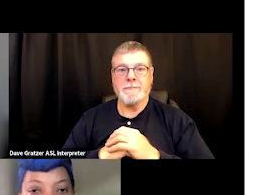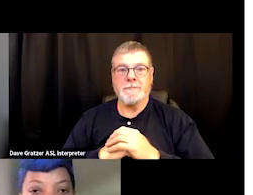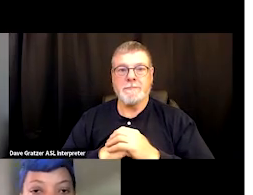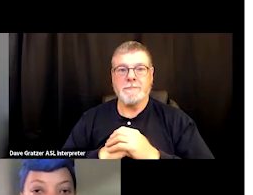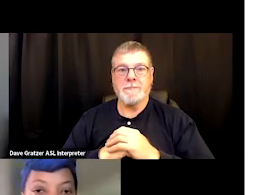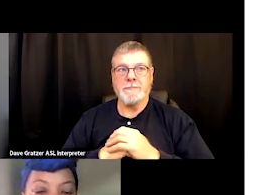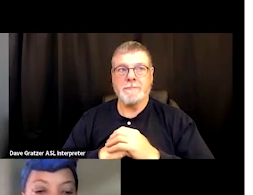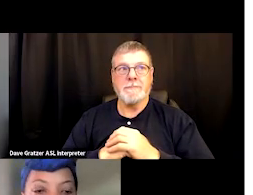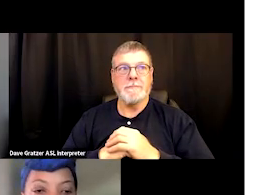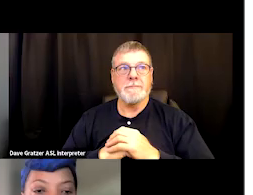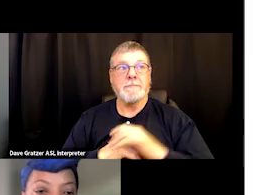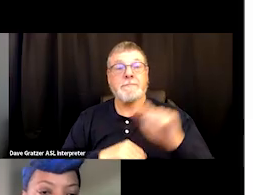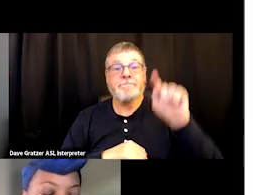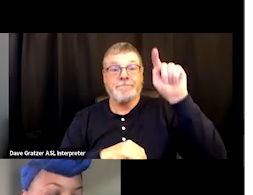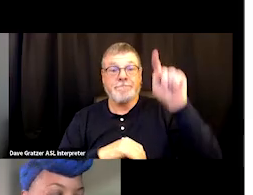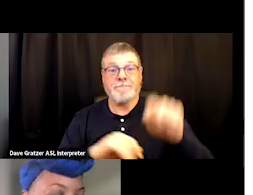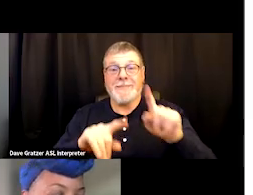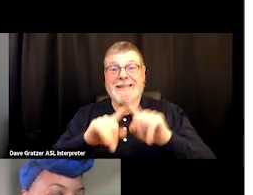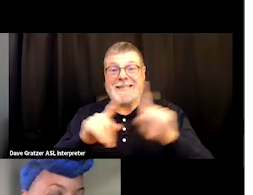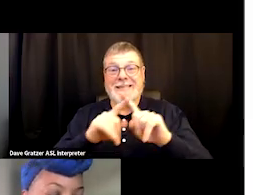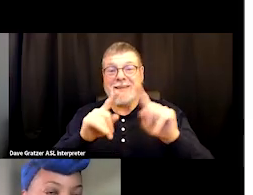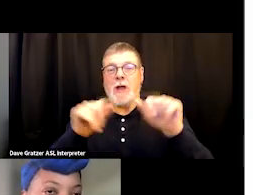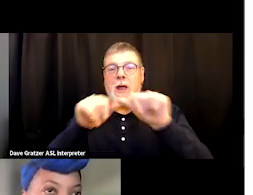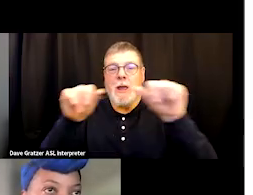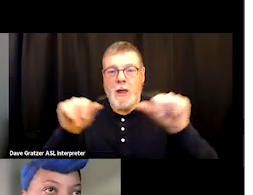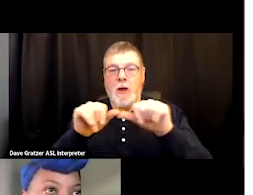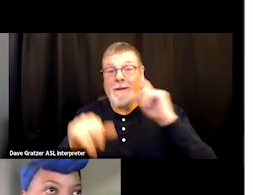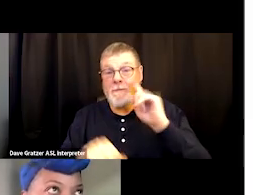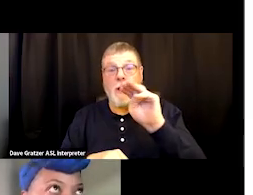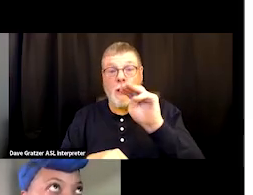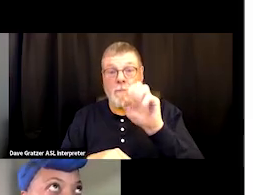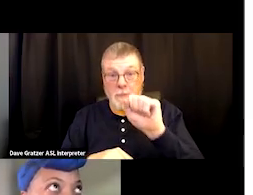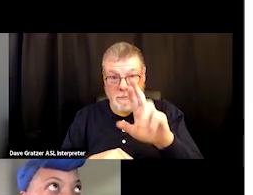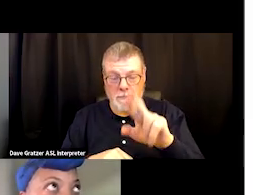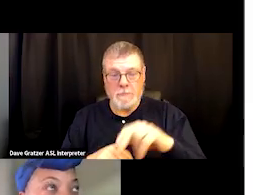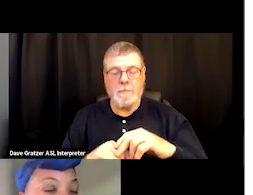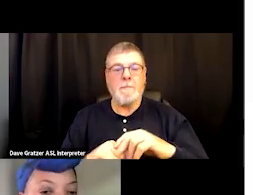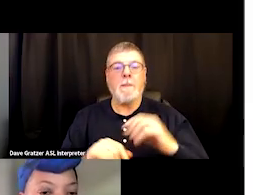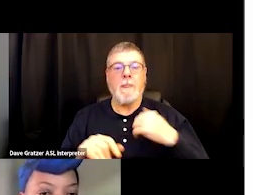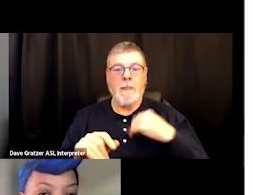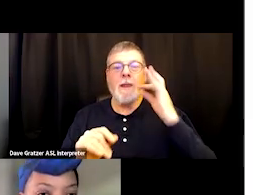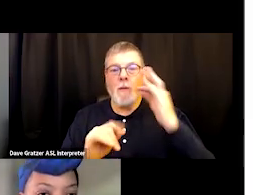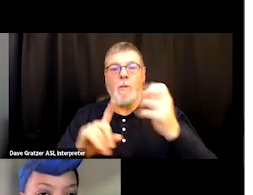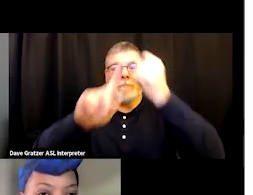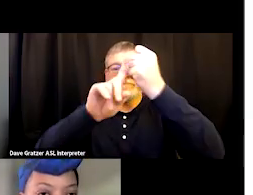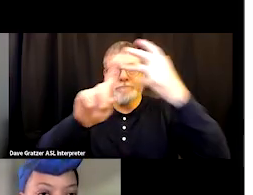So these are the different sections or components of the MSR, and I'm gonna go through each section individually